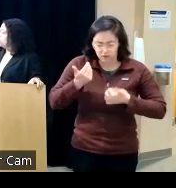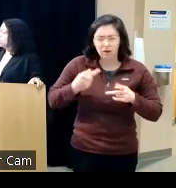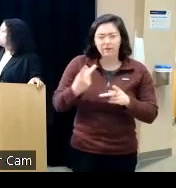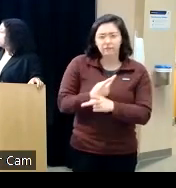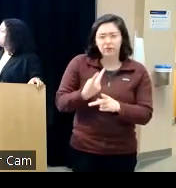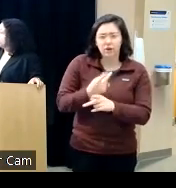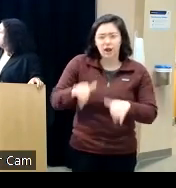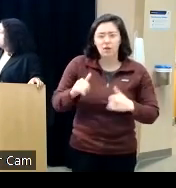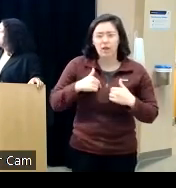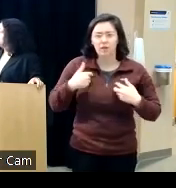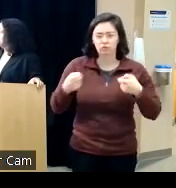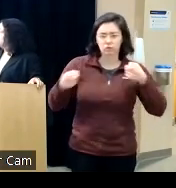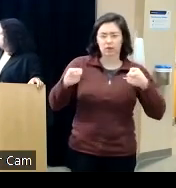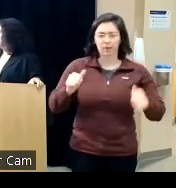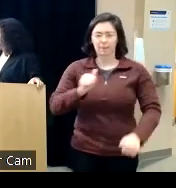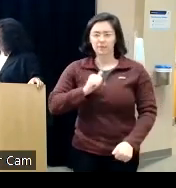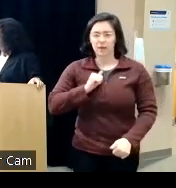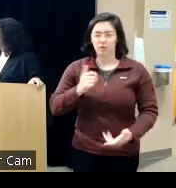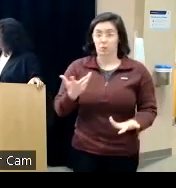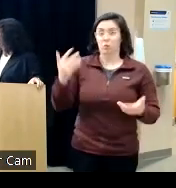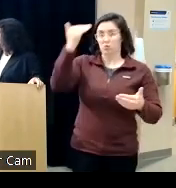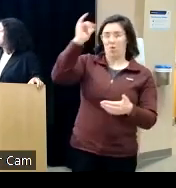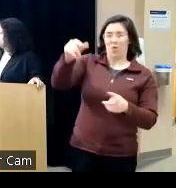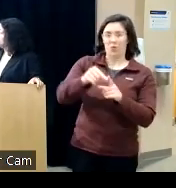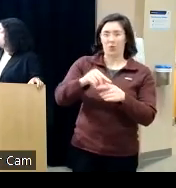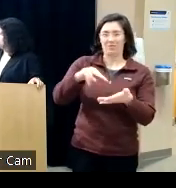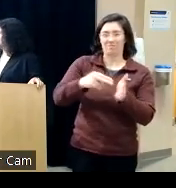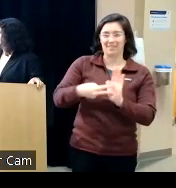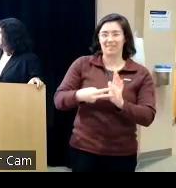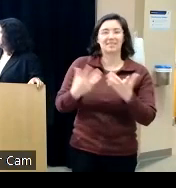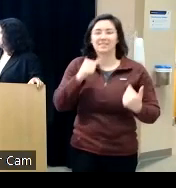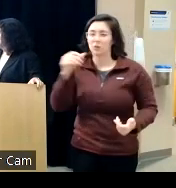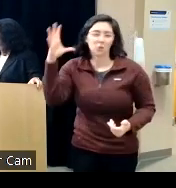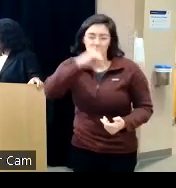better self-regulate or even know what that means not to presume they don't because they do